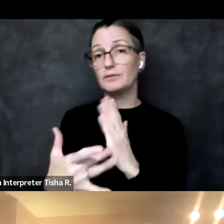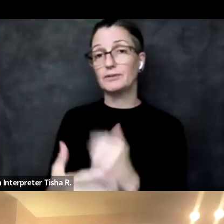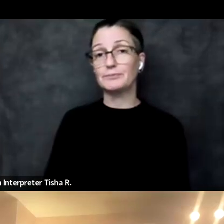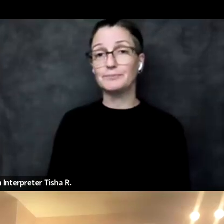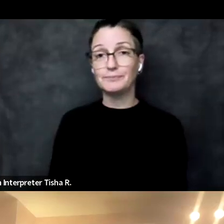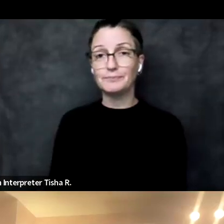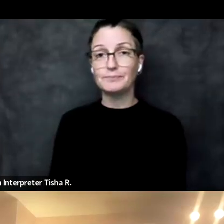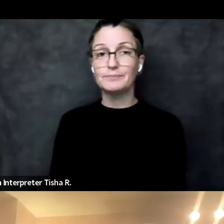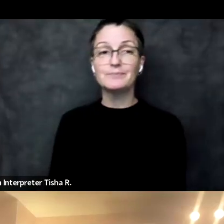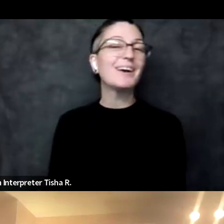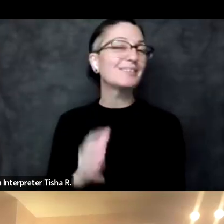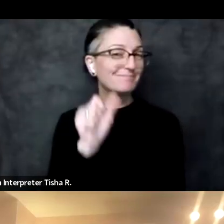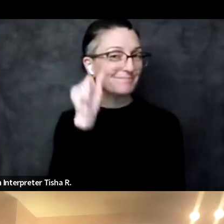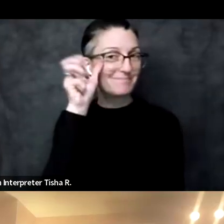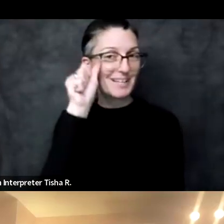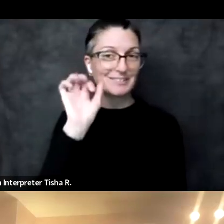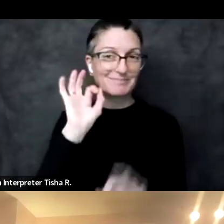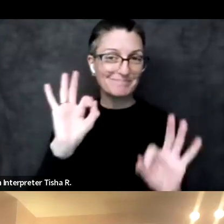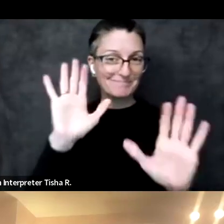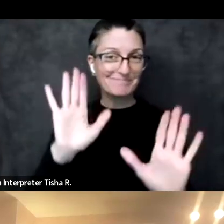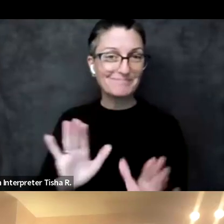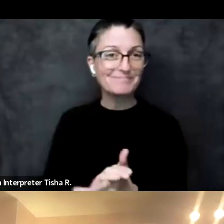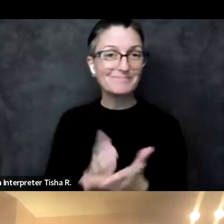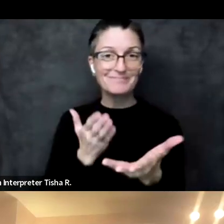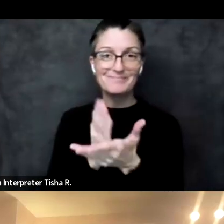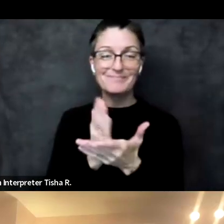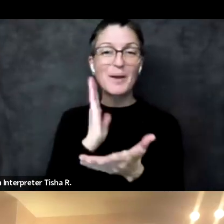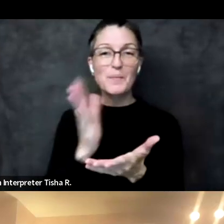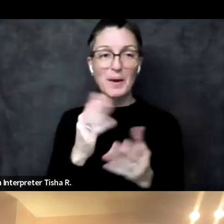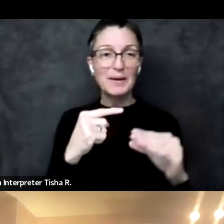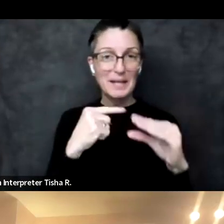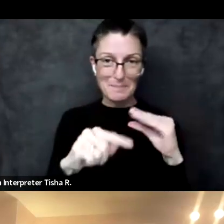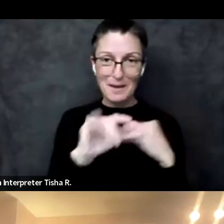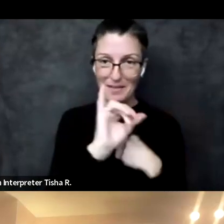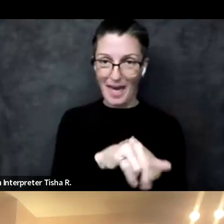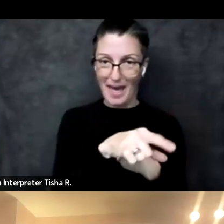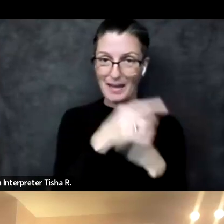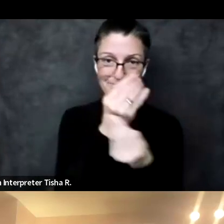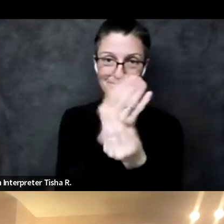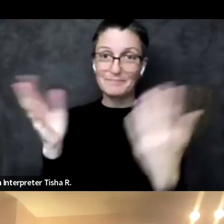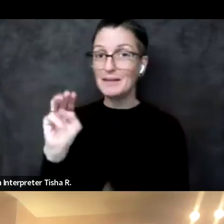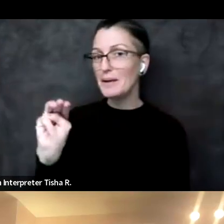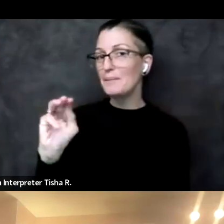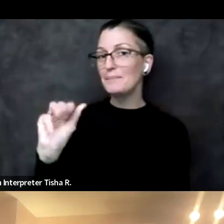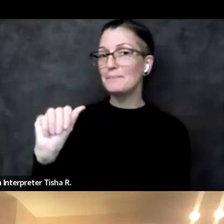all right, we will make sure to email that out to everyone. And, Malak, same question for you.